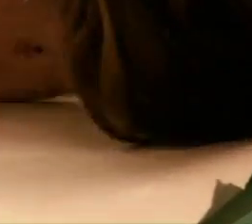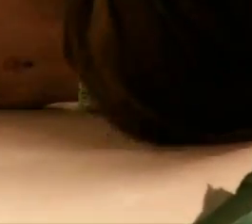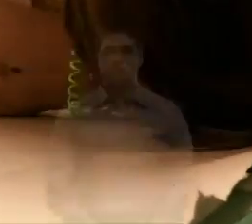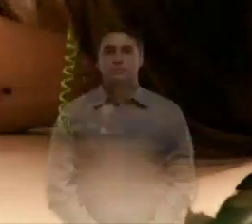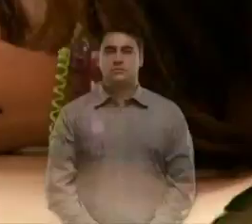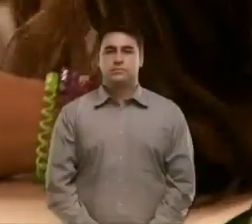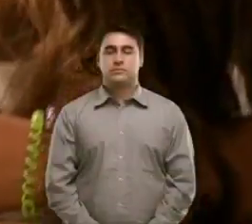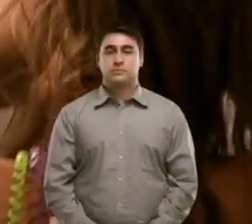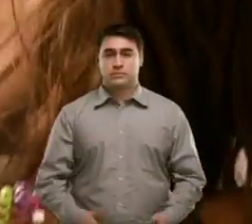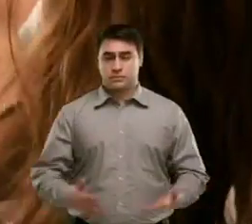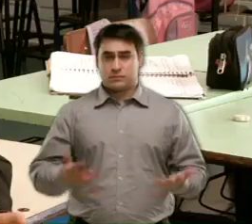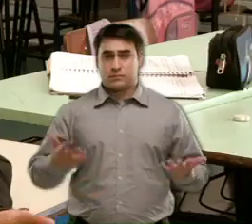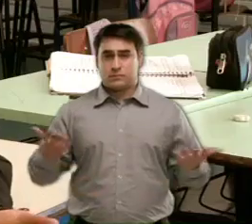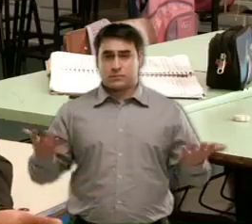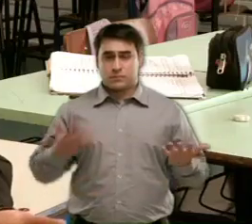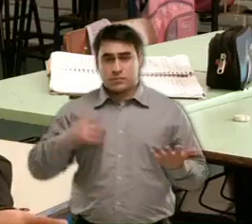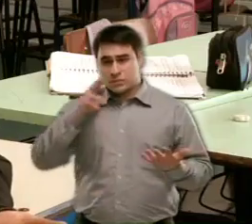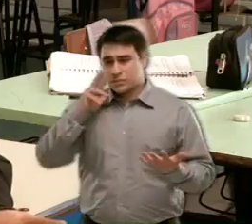I stopped listening: "Oh, he can't write". He knows. He has his own writing.